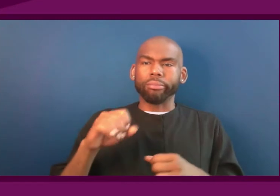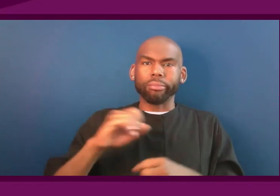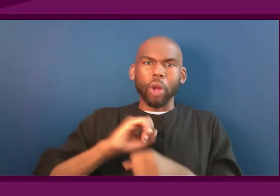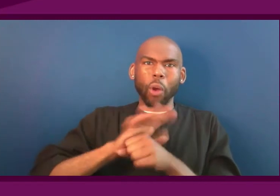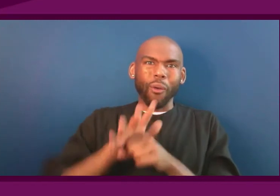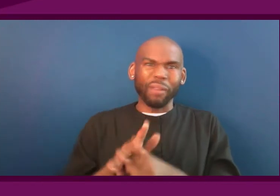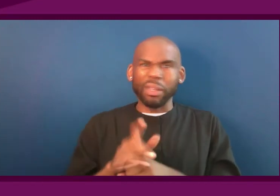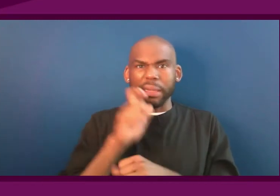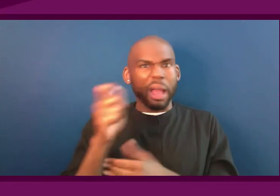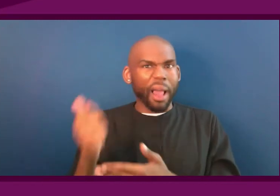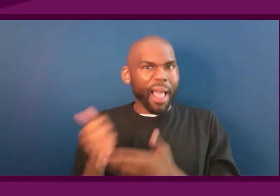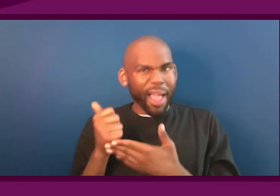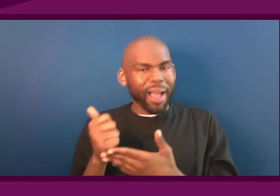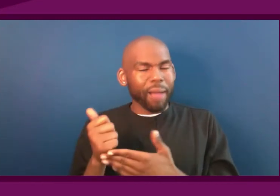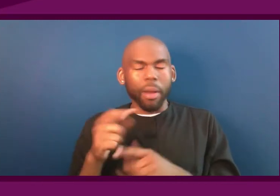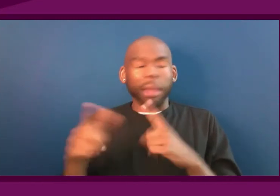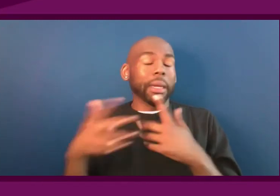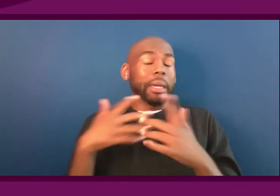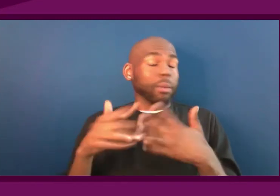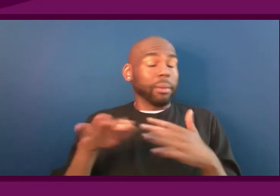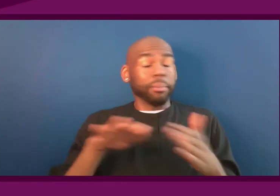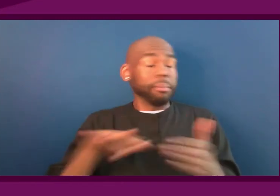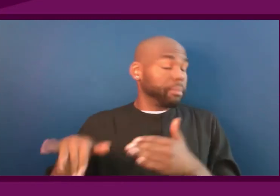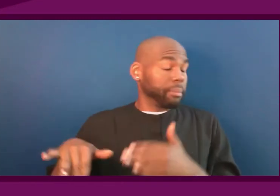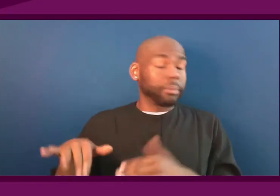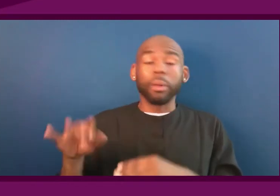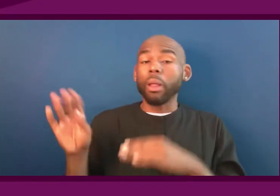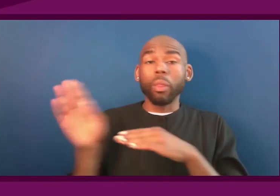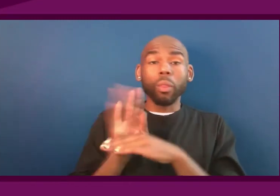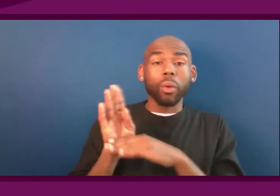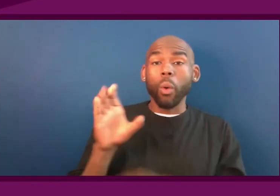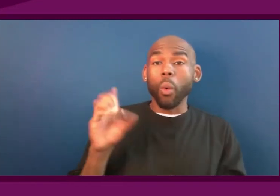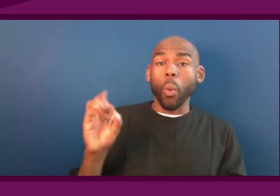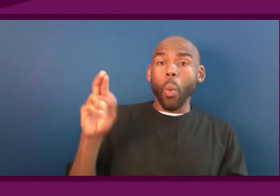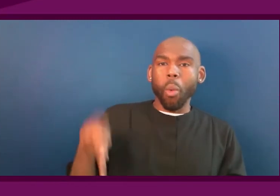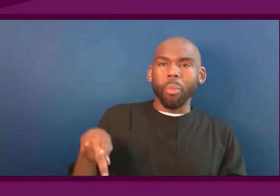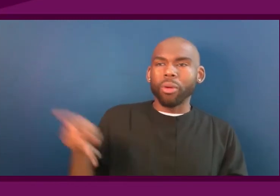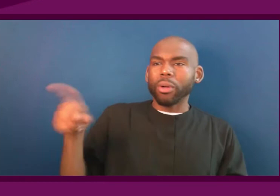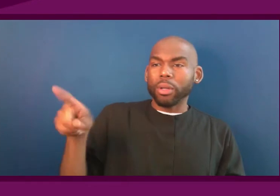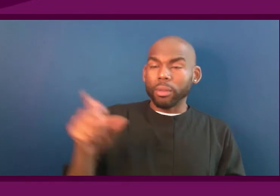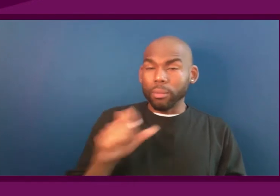inclusion conversations in other ways like with our Black Lives Matter or with LGBT or women and